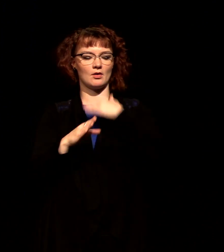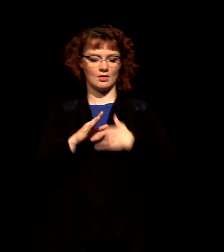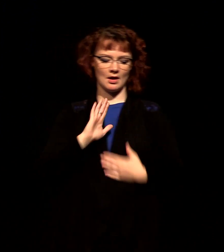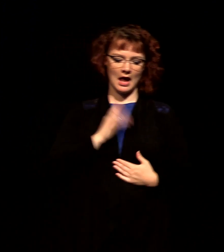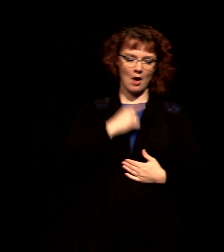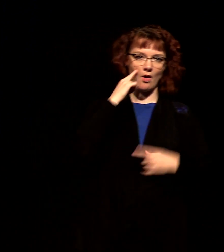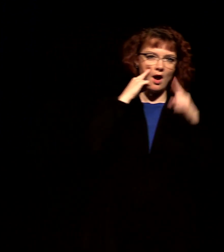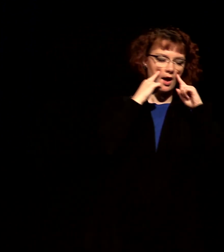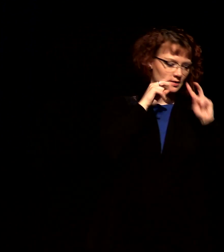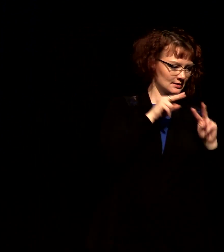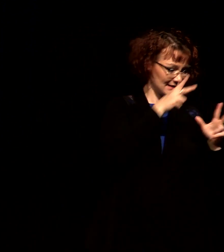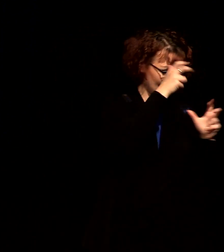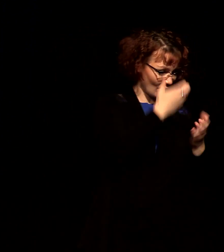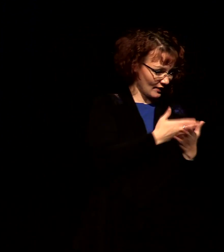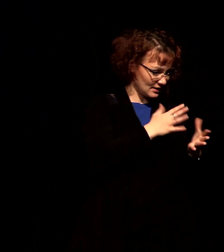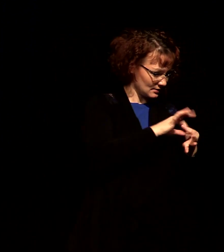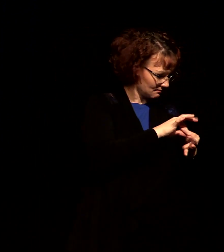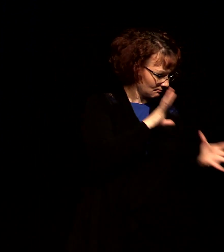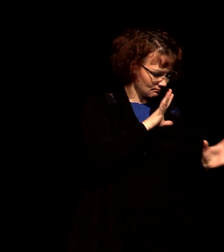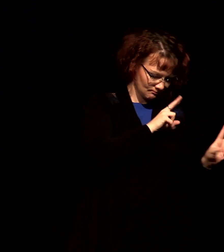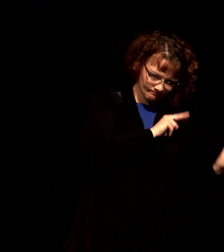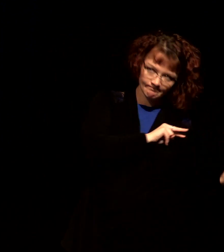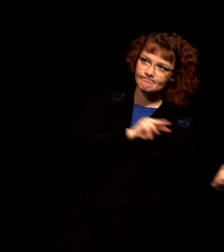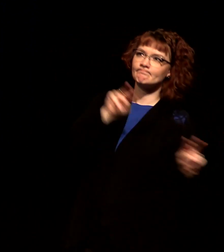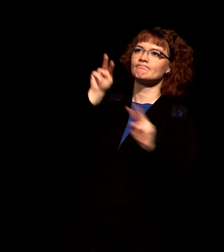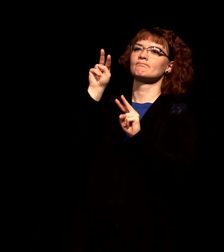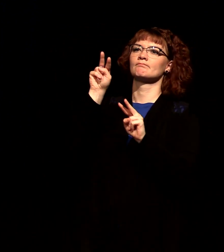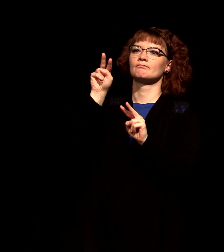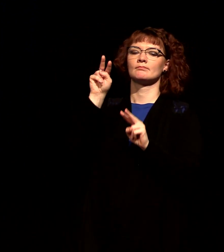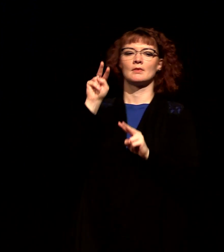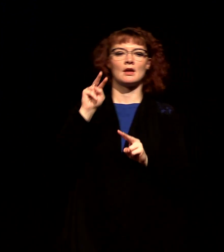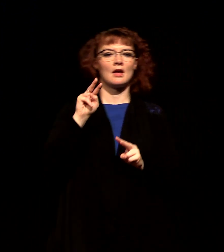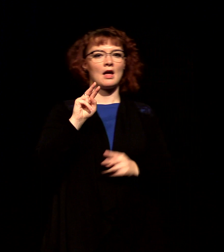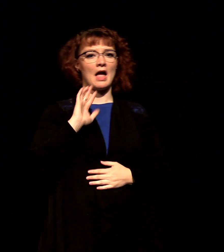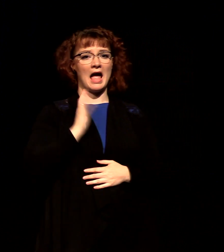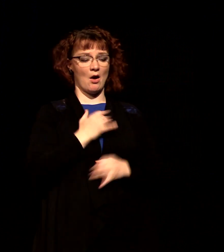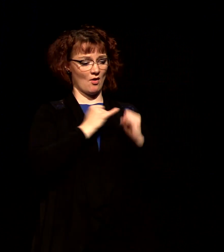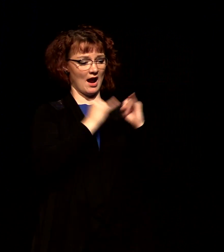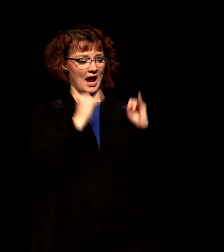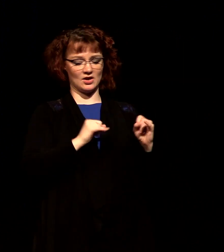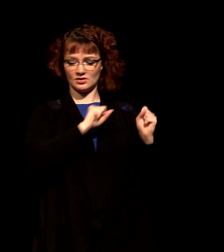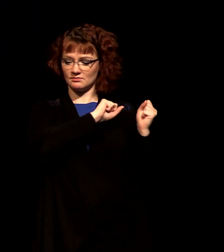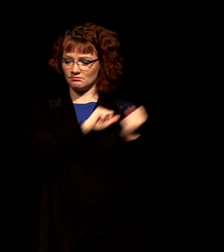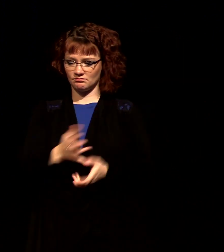eyes from evil things. Oh Lord, we cast down our idols, give us